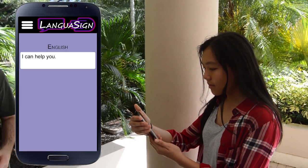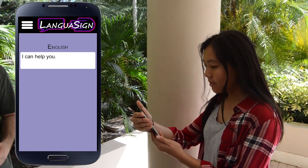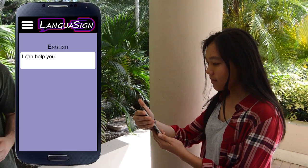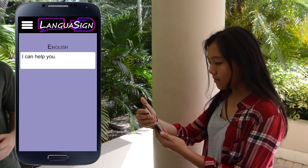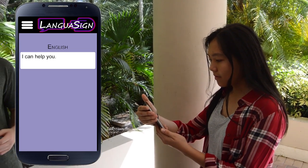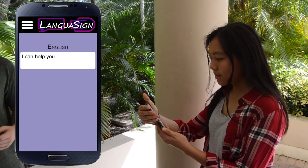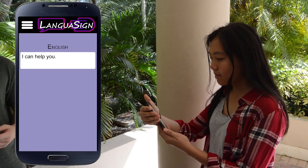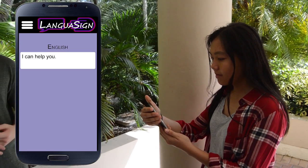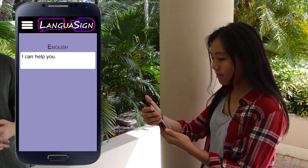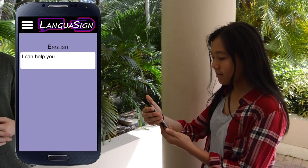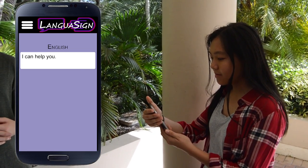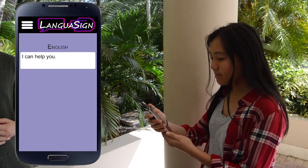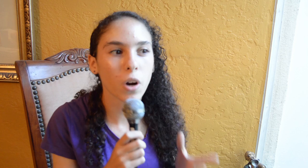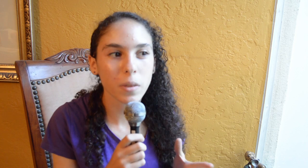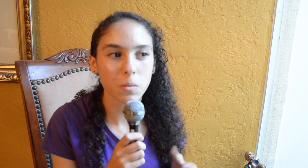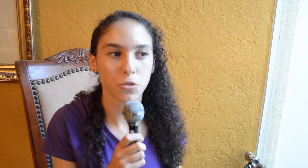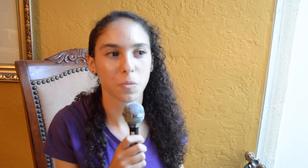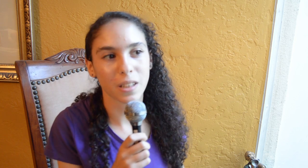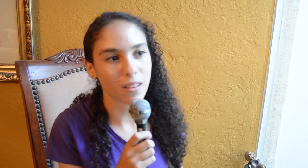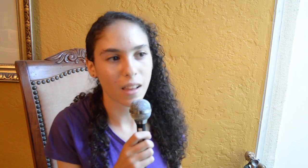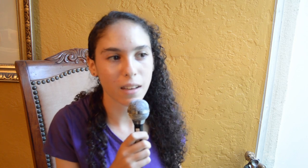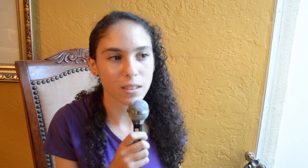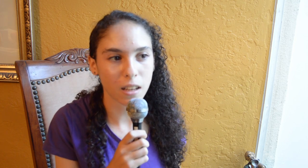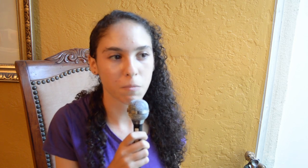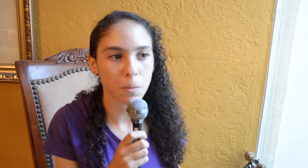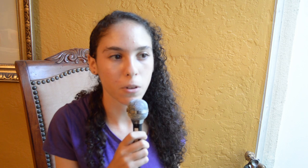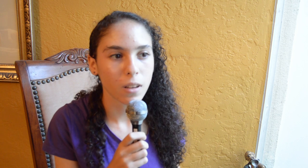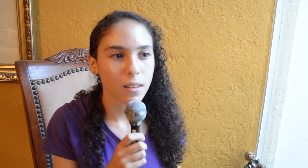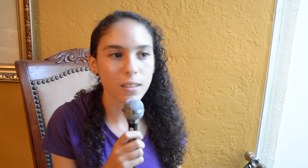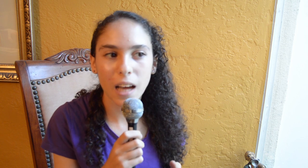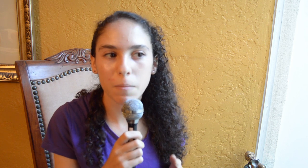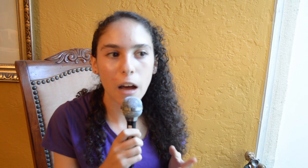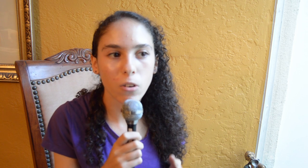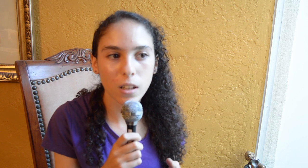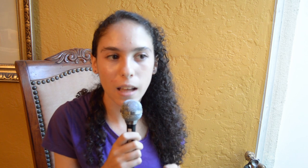This app would serve as an enormous improvement in the lives of the deaf. This app not only